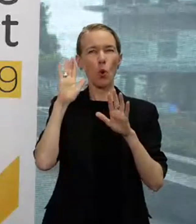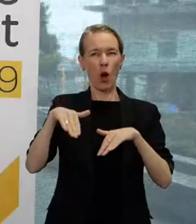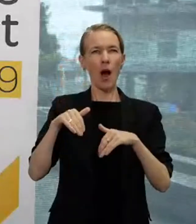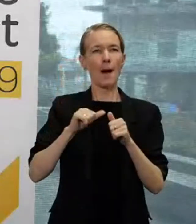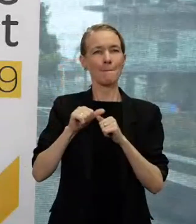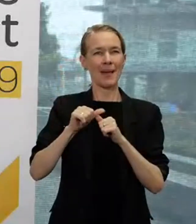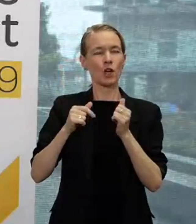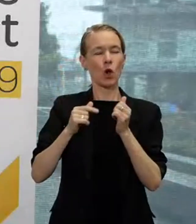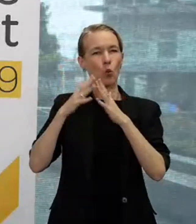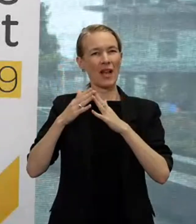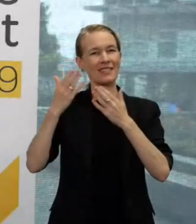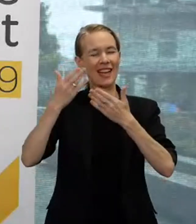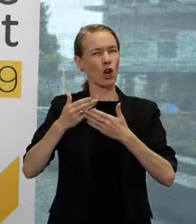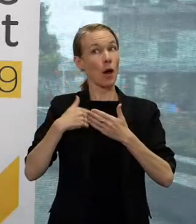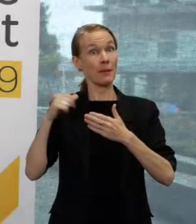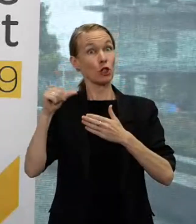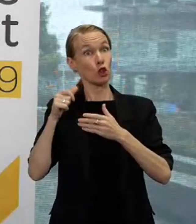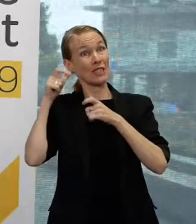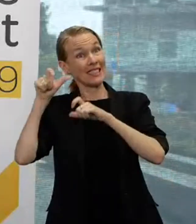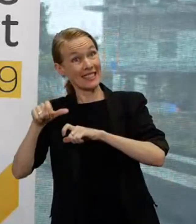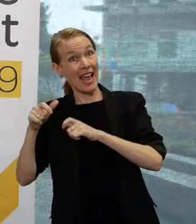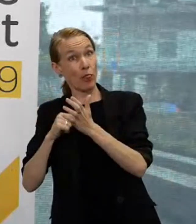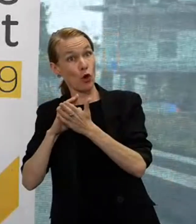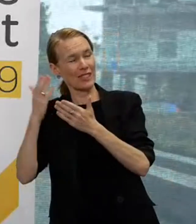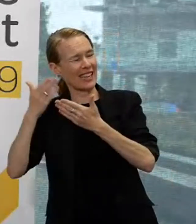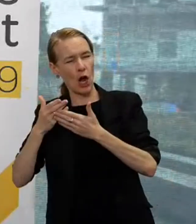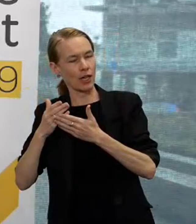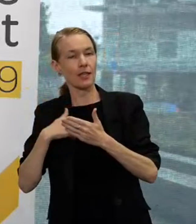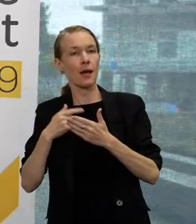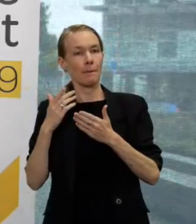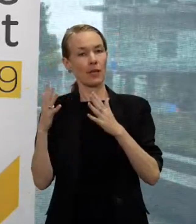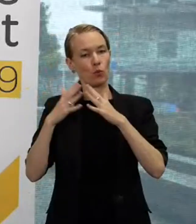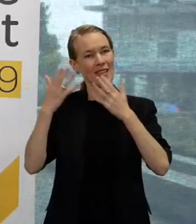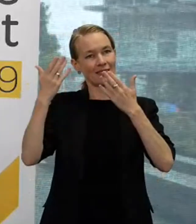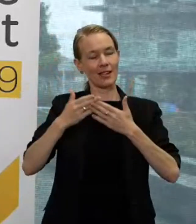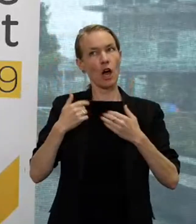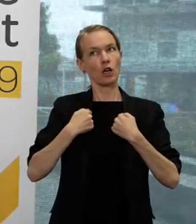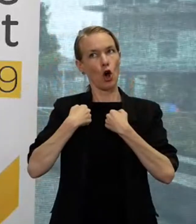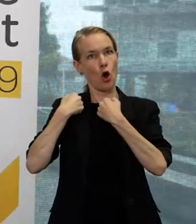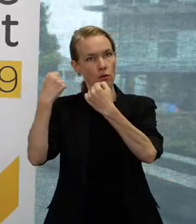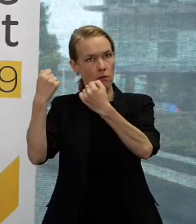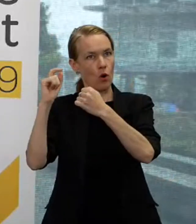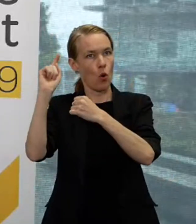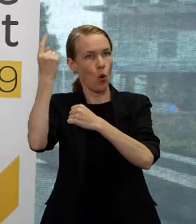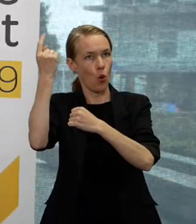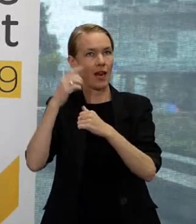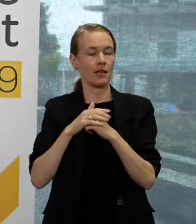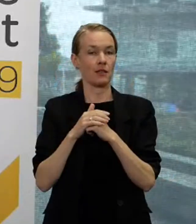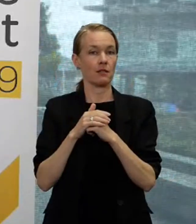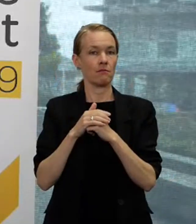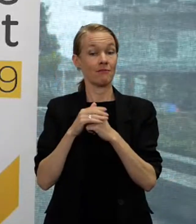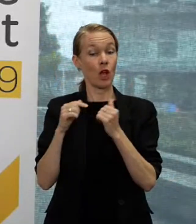So he drove back the Wednesday evening and spent Thursday pretty much at home the whole day. Not because he was unwell or symptomatic, but just